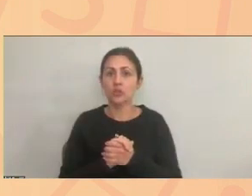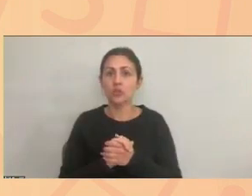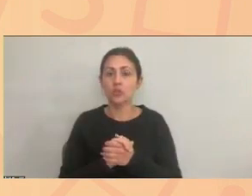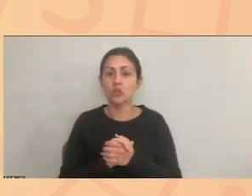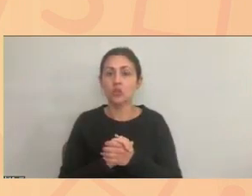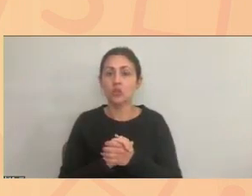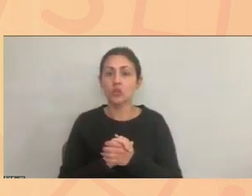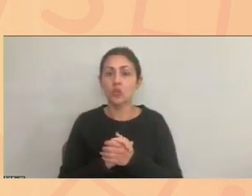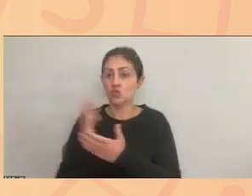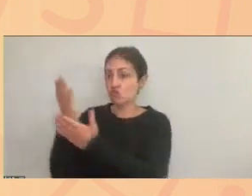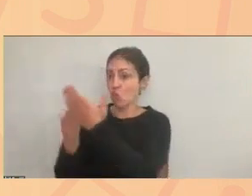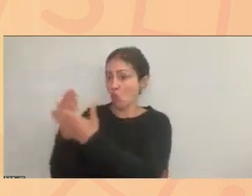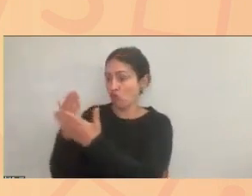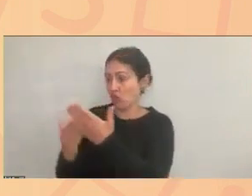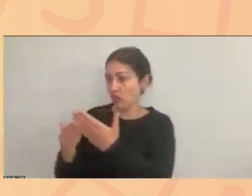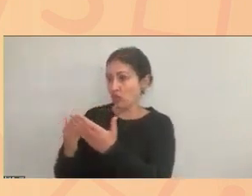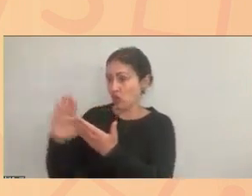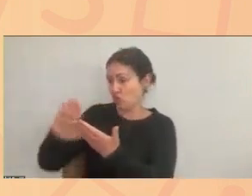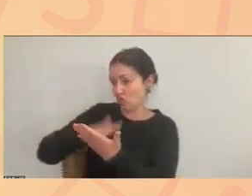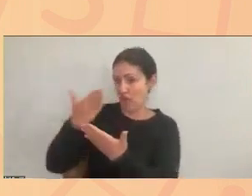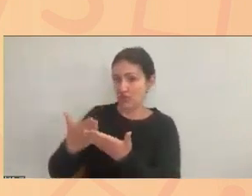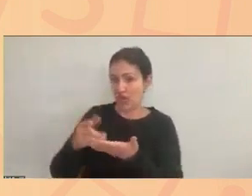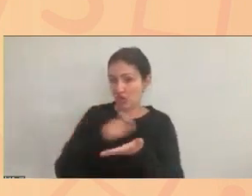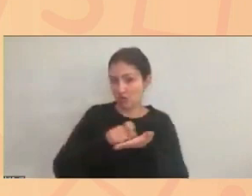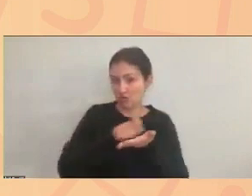we don't just put it out there and we get it published.